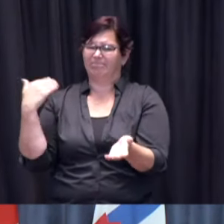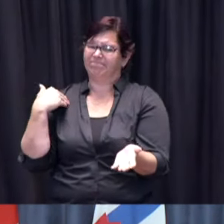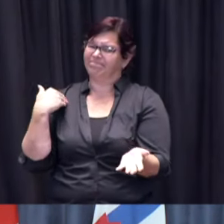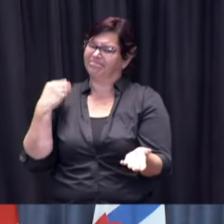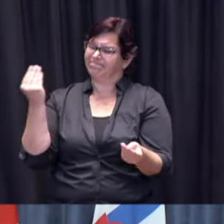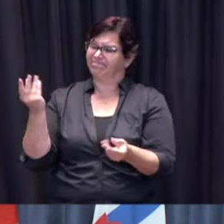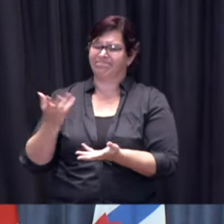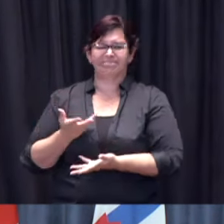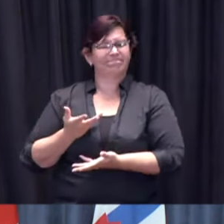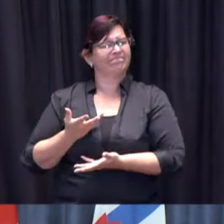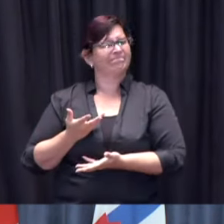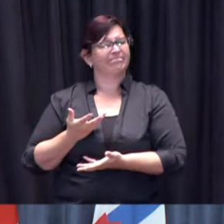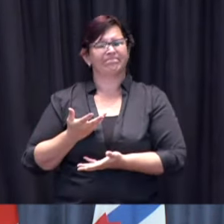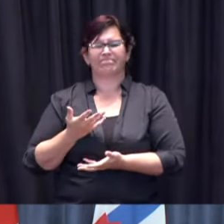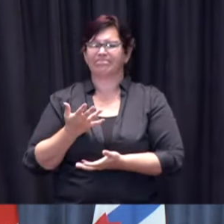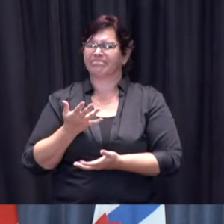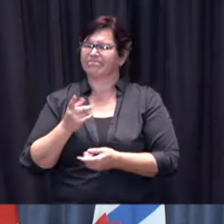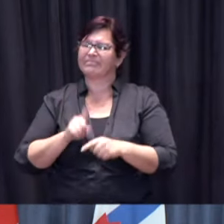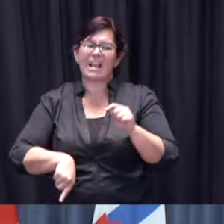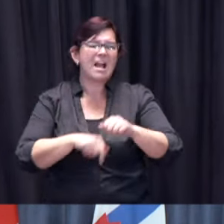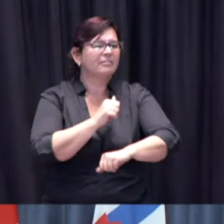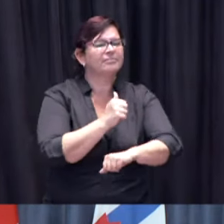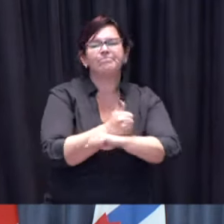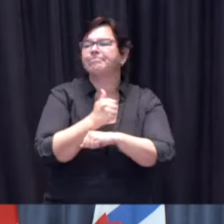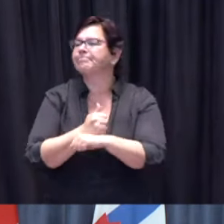that they could implement within our legislative jurisdiction